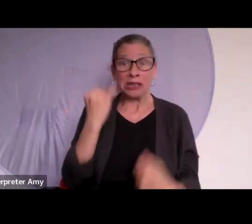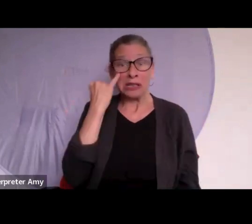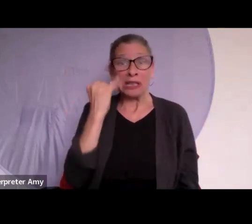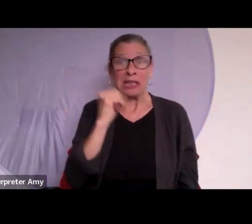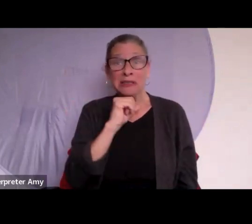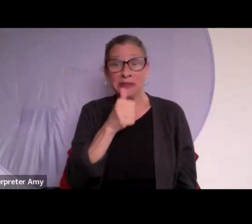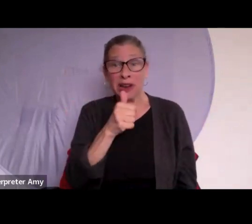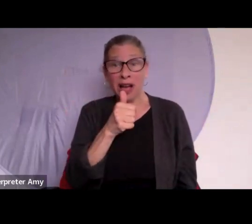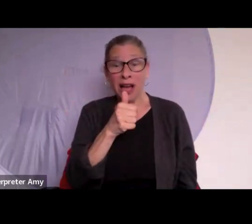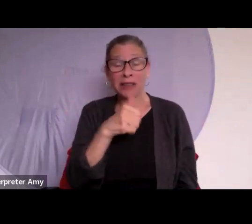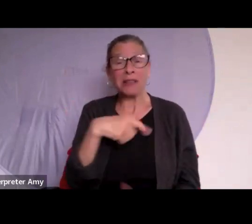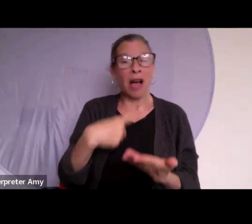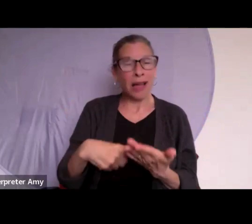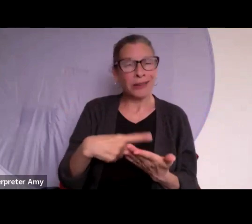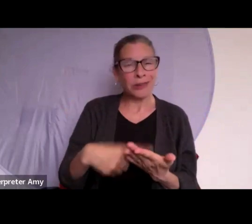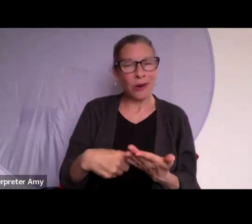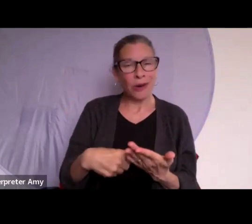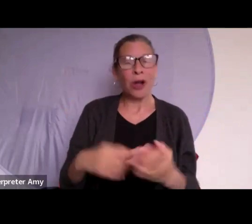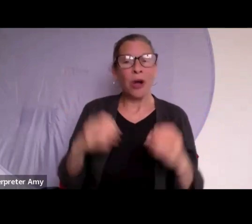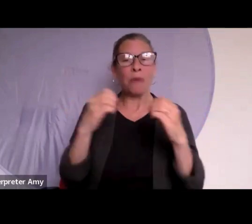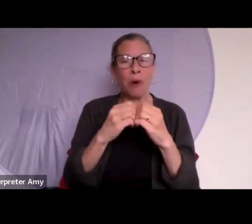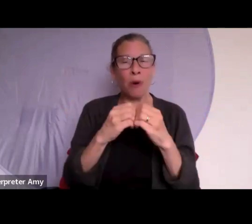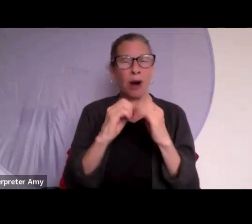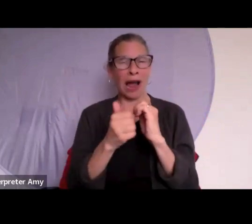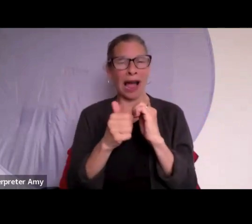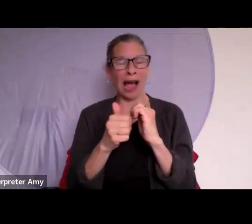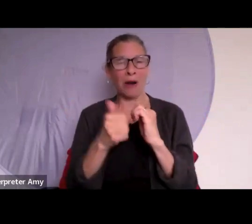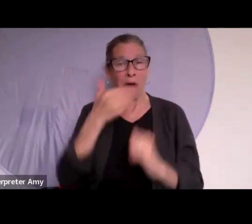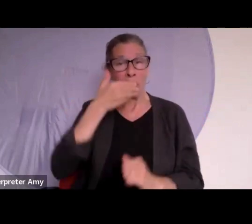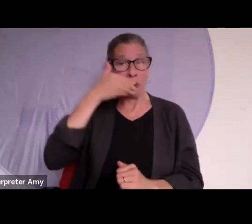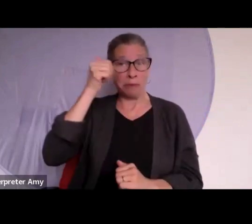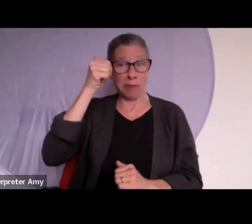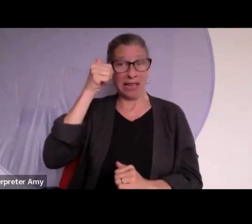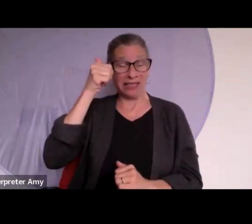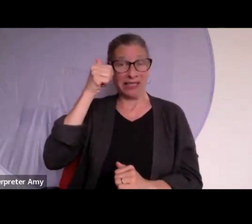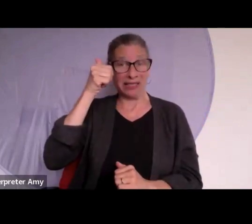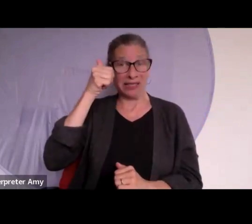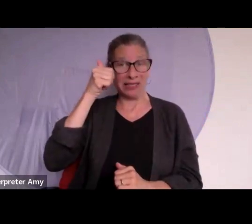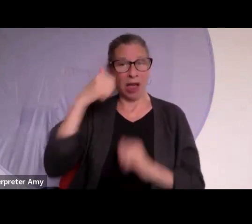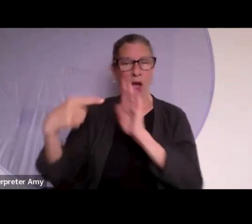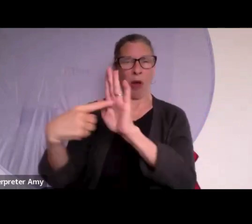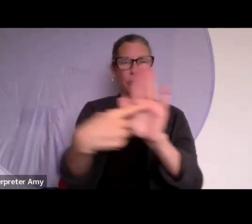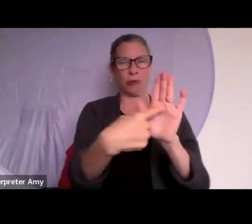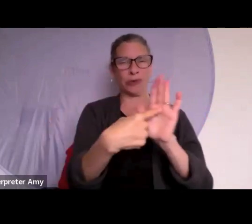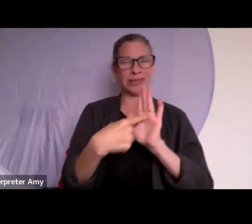talk about more about how to best present